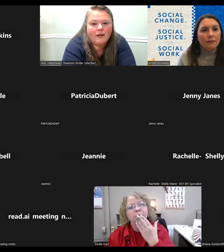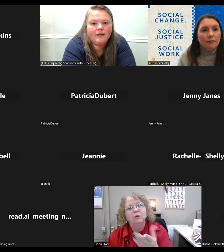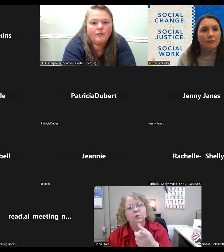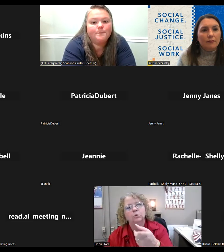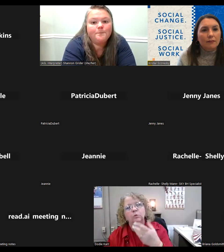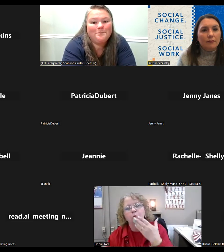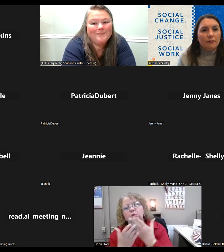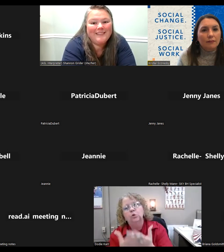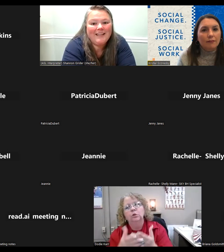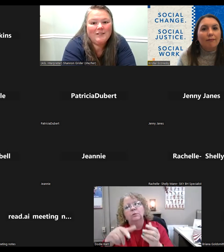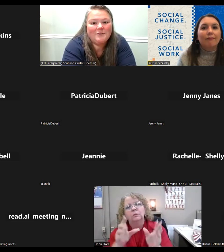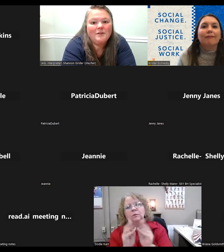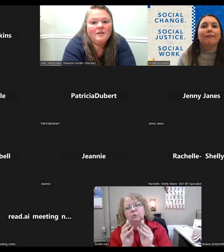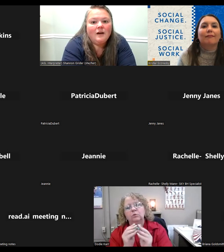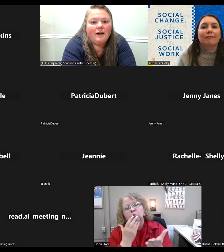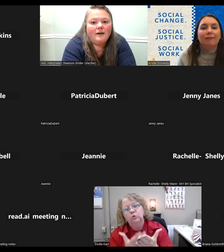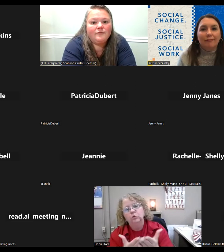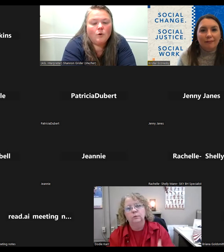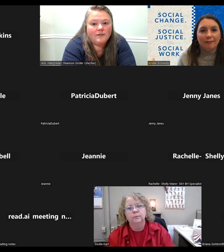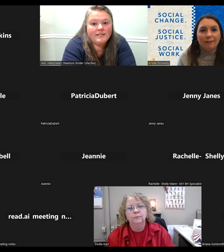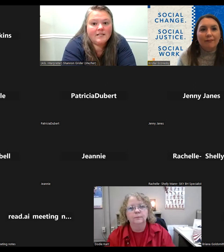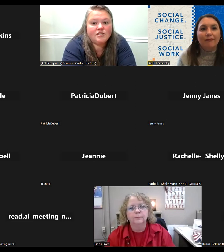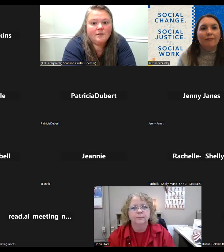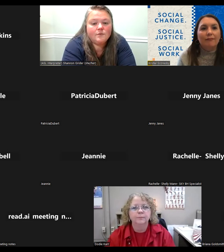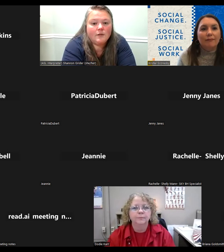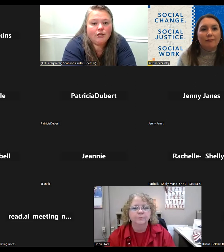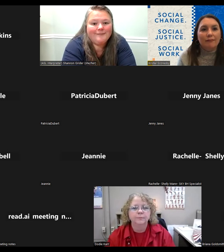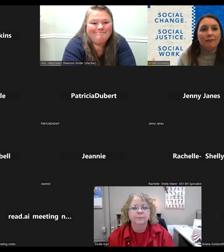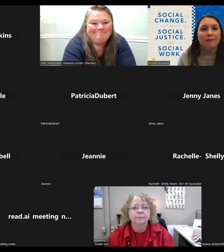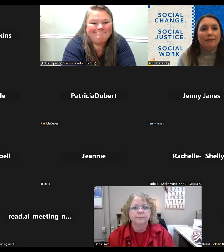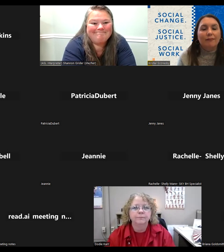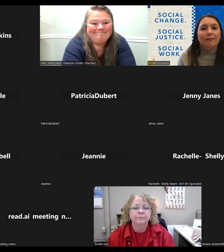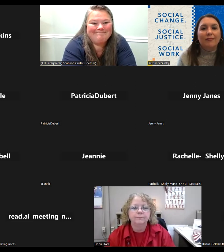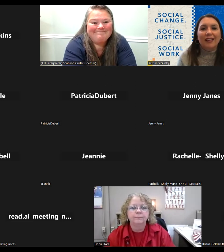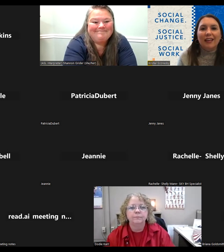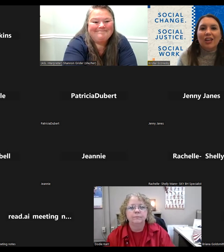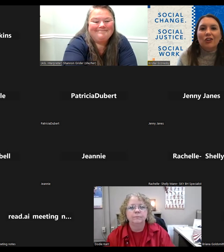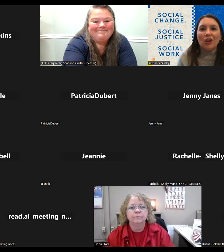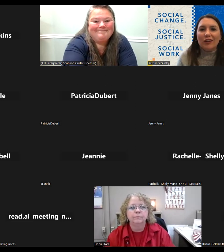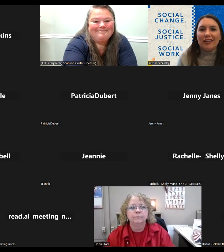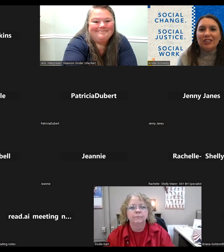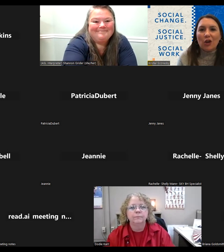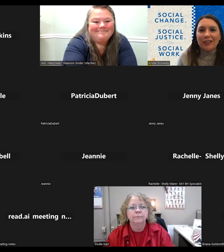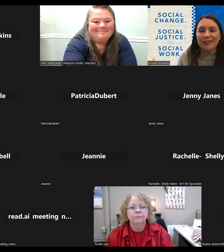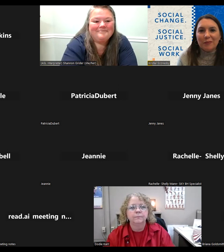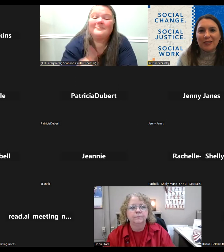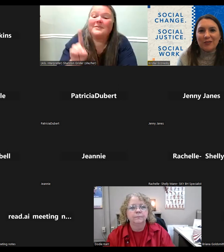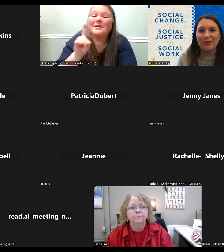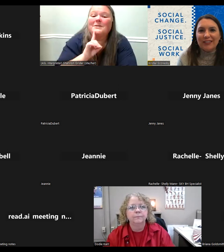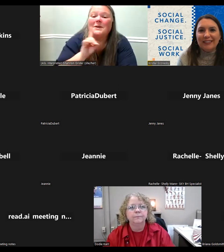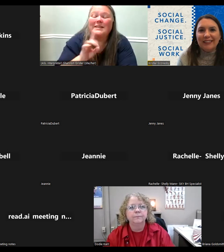SO I FEEL SO GOOD THAT YOU HAVE VALIDATED THAT THERAPISTS AND CASE MANAGERS AND AUDIOLOGISTS, EVERYONE NEEDS TO GET BEHIND THIS PLAN, SO I REALLY LOOK FORWARD TO